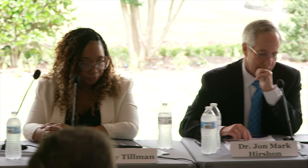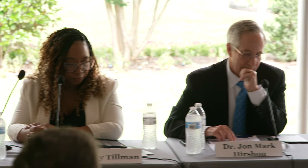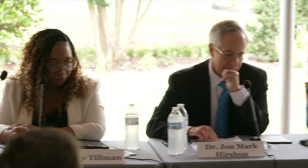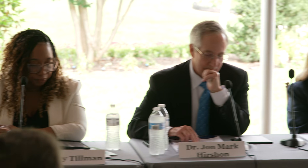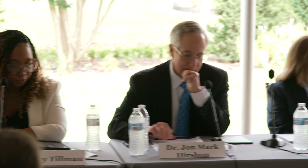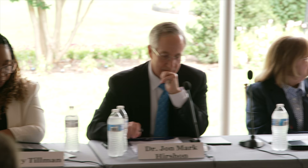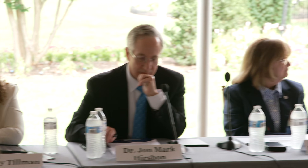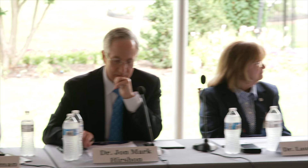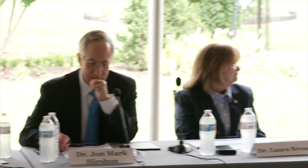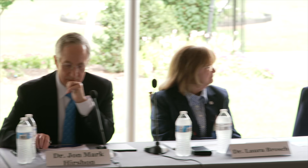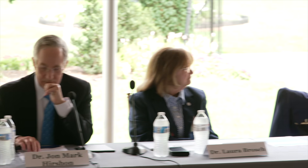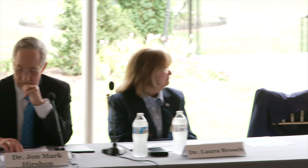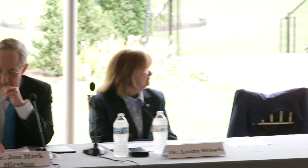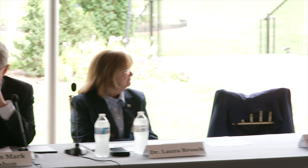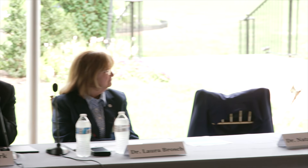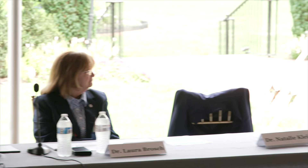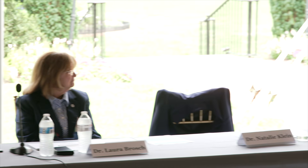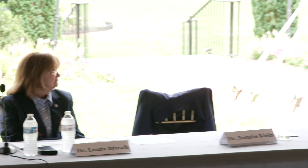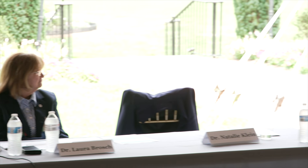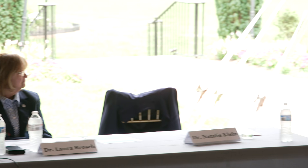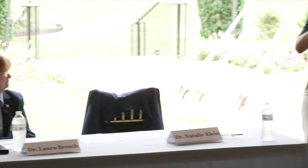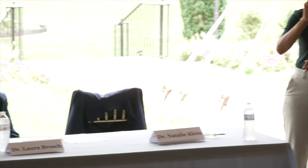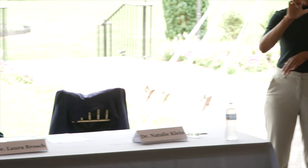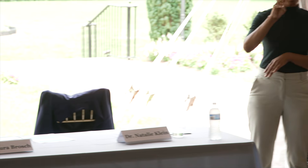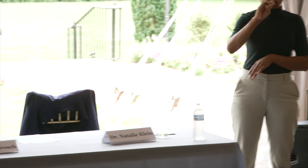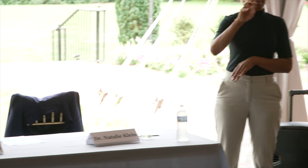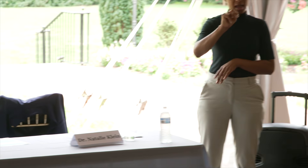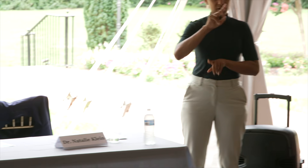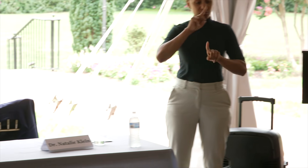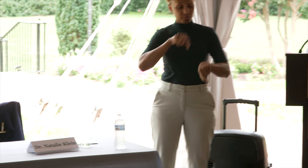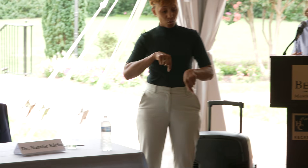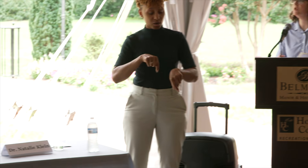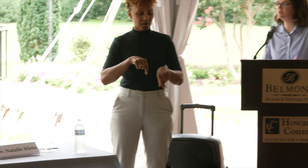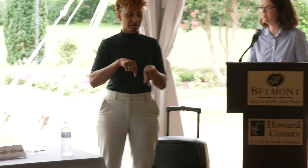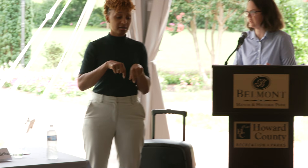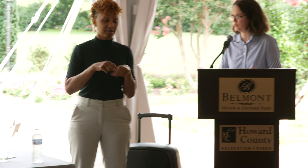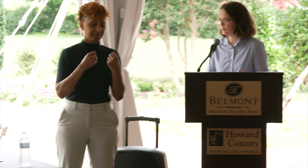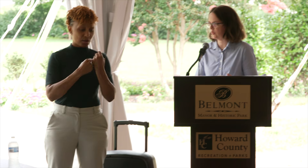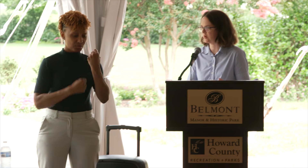We have this amazing report, the Belmont Report, foundational principles. Who is using that report